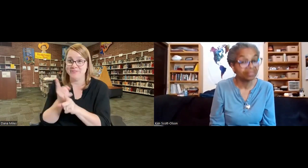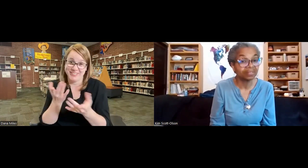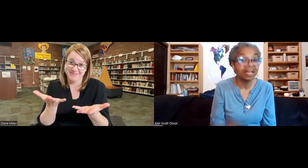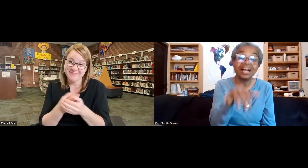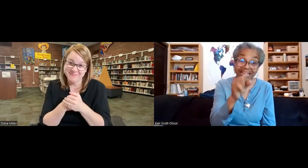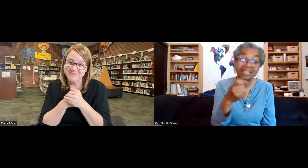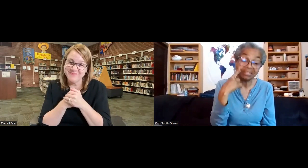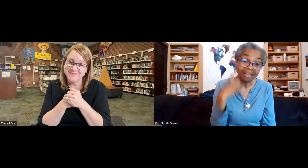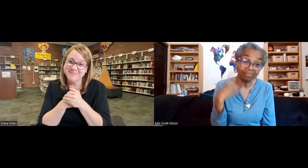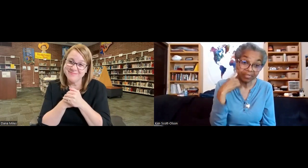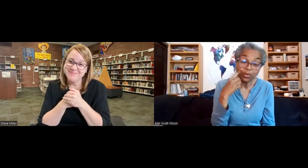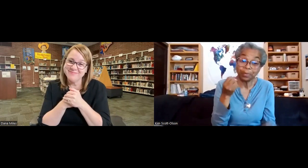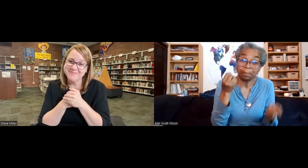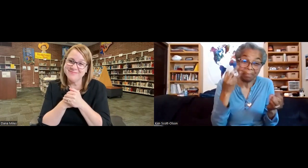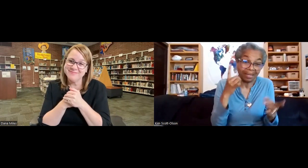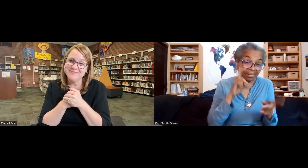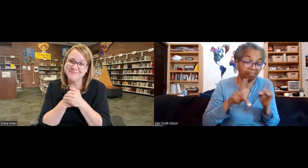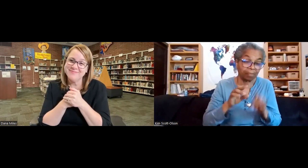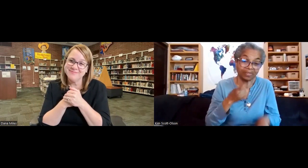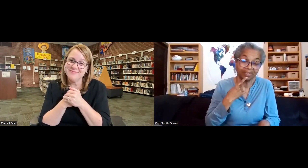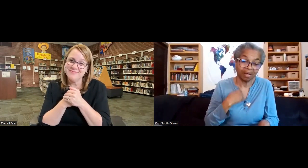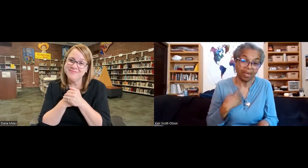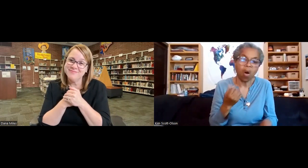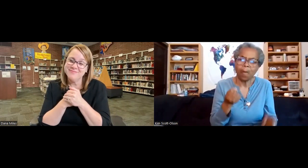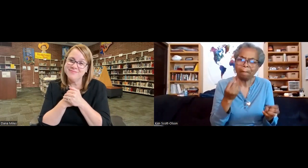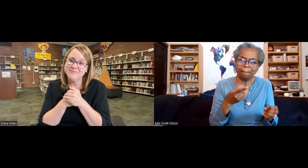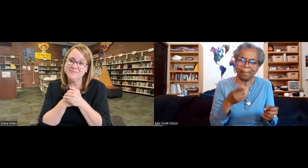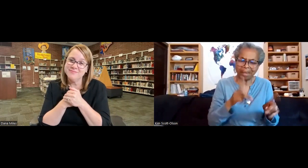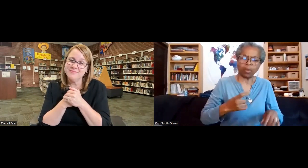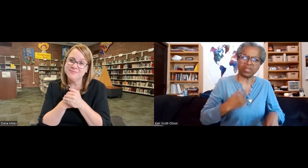Communication makes relationships happen, right? Yes, I’ve had many Deaf people tell me